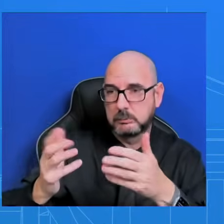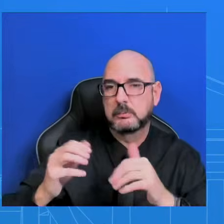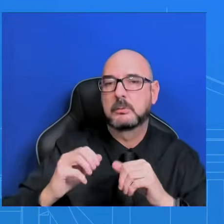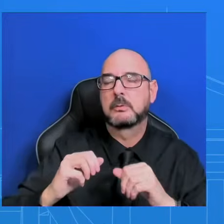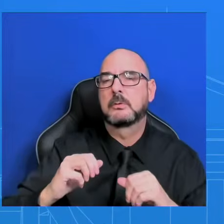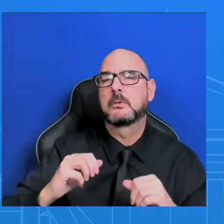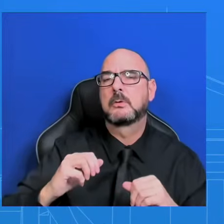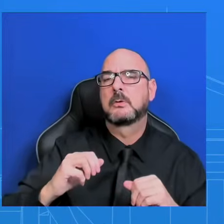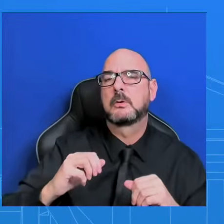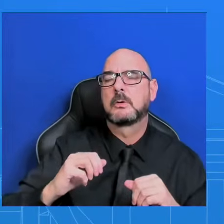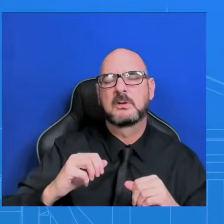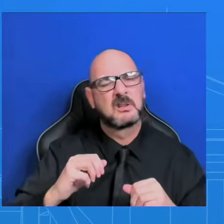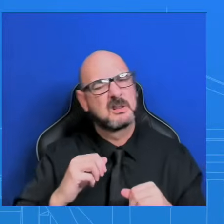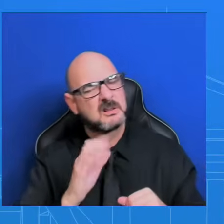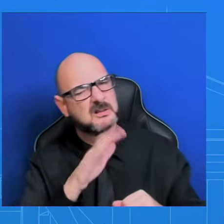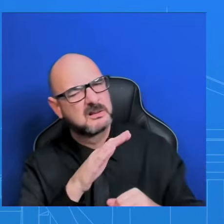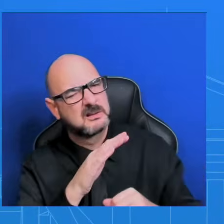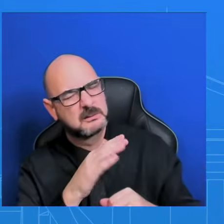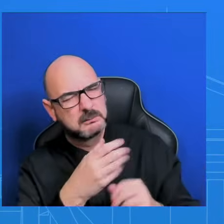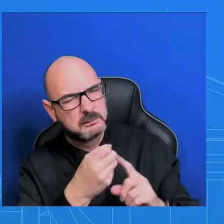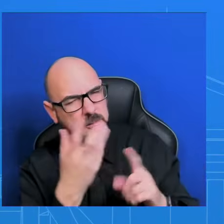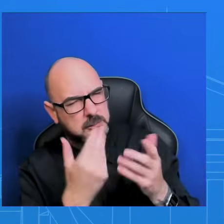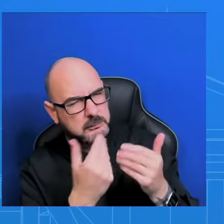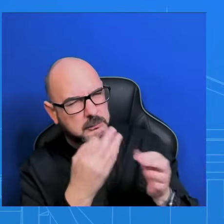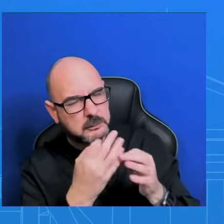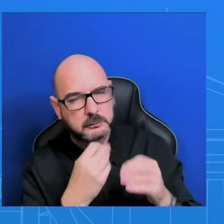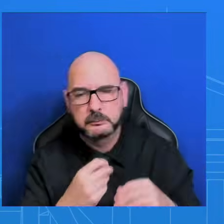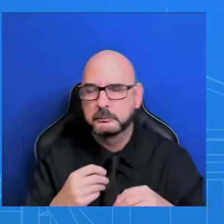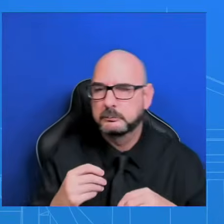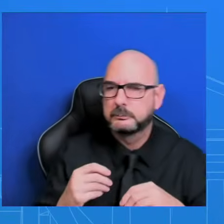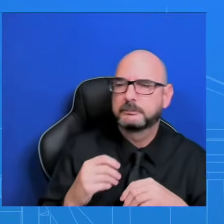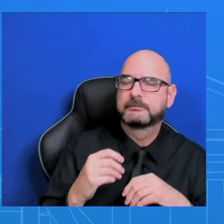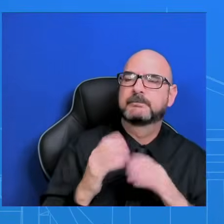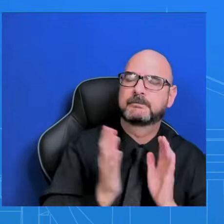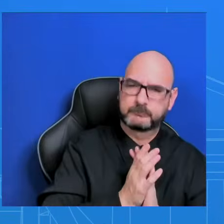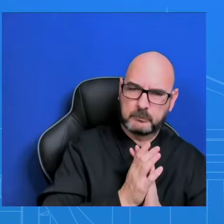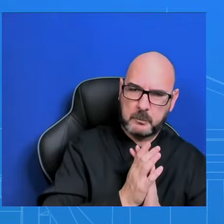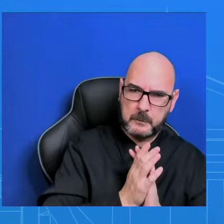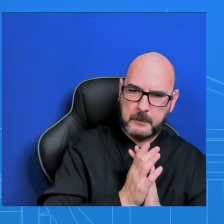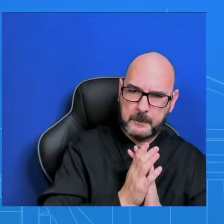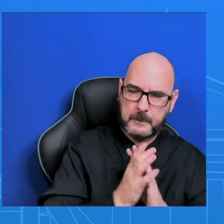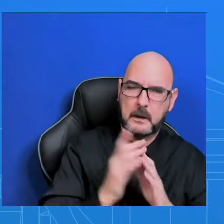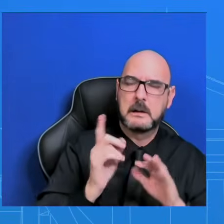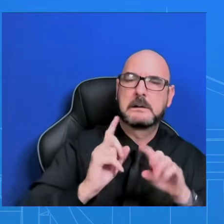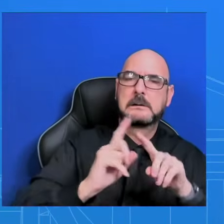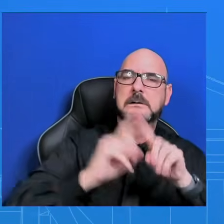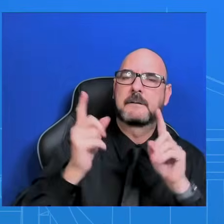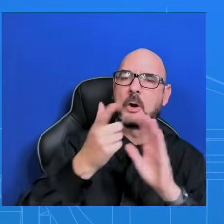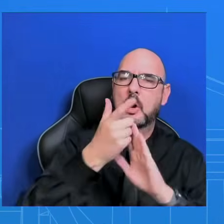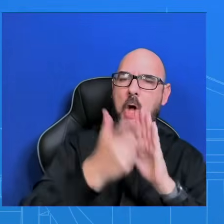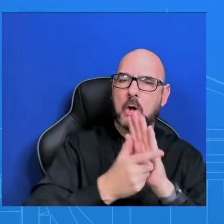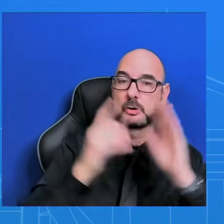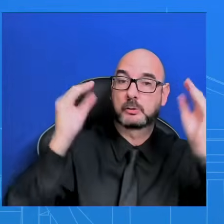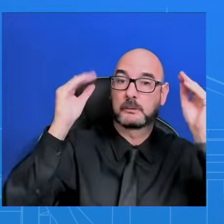from a number of constitutional law professors who are arguing that impeaching a Cabinet Secretary on the basis of policy